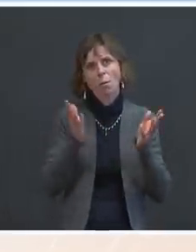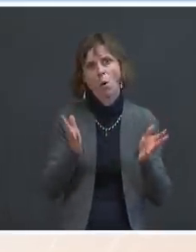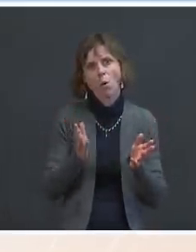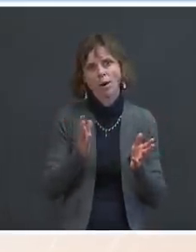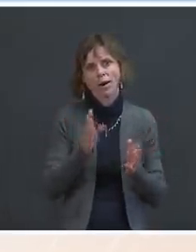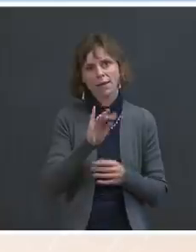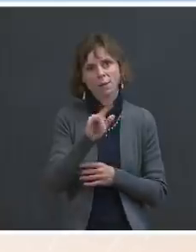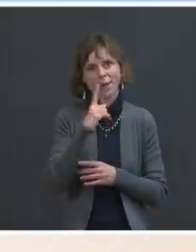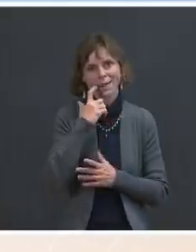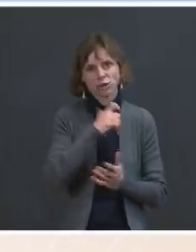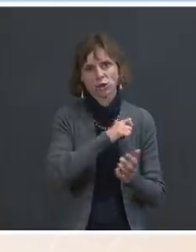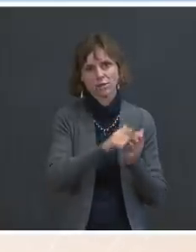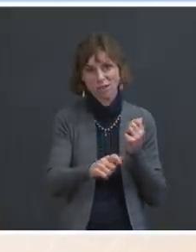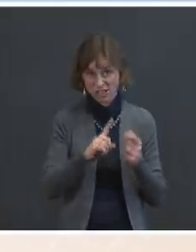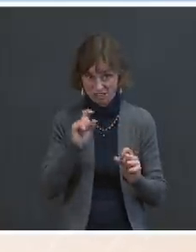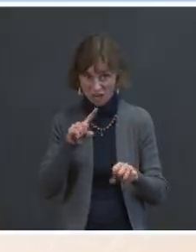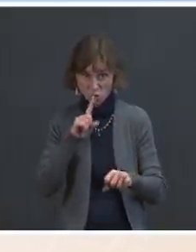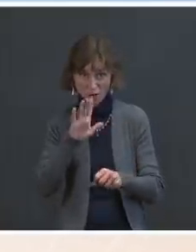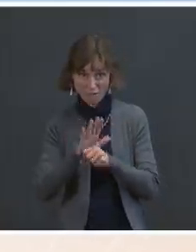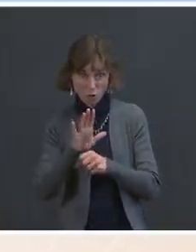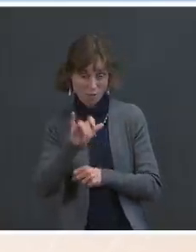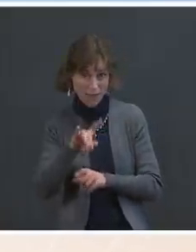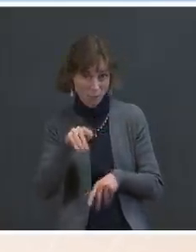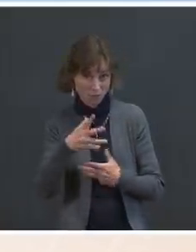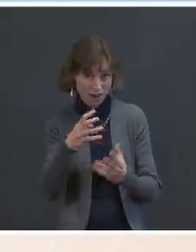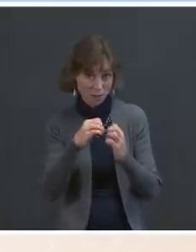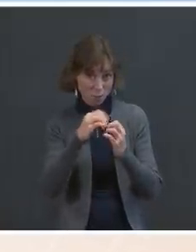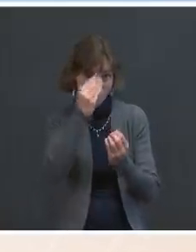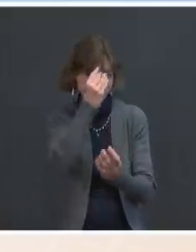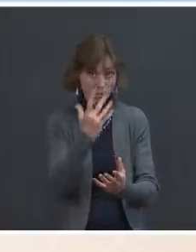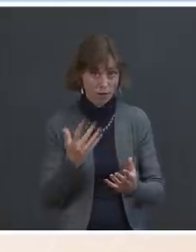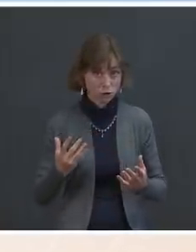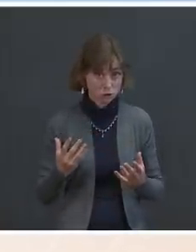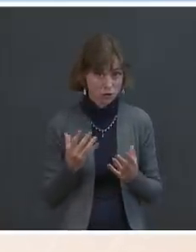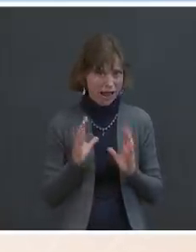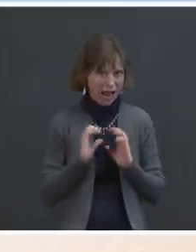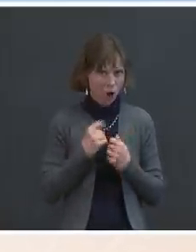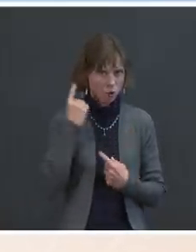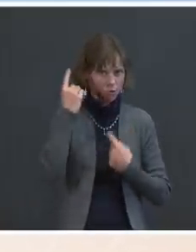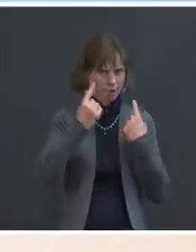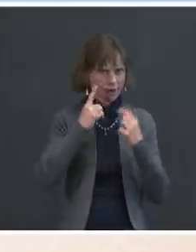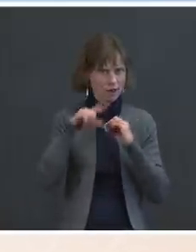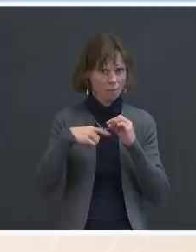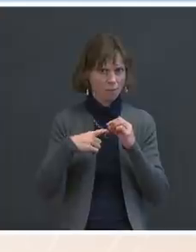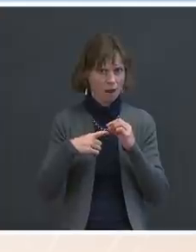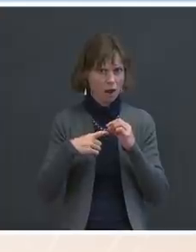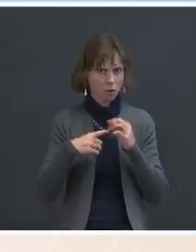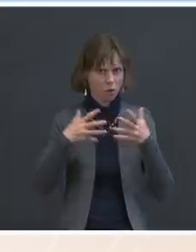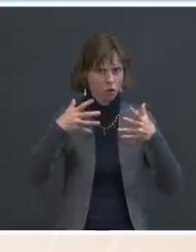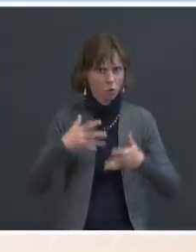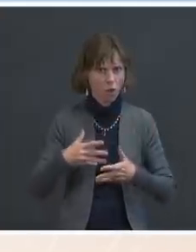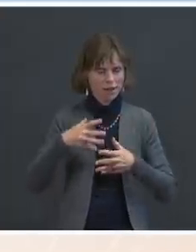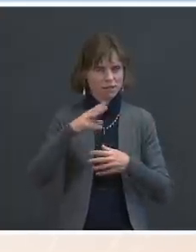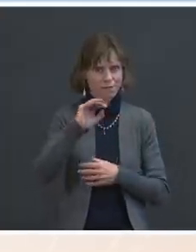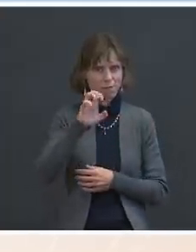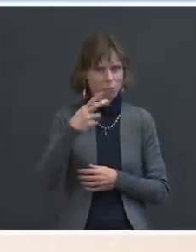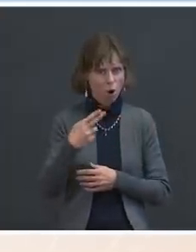Can you kind of confirm that and provide any more information on, sort of, how you're thinking about, the rest of March into April, you know,